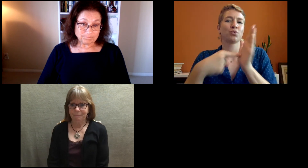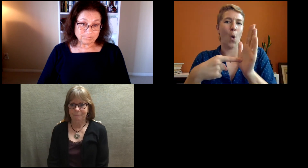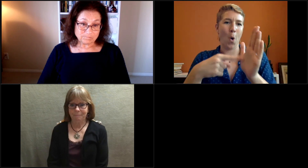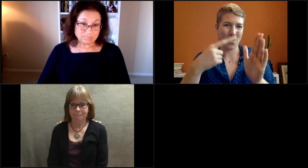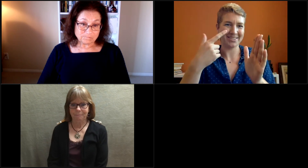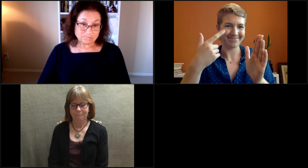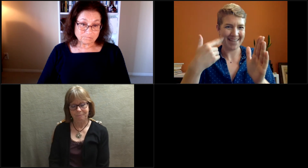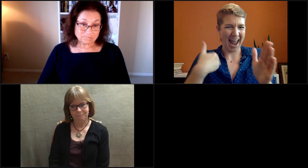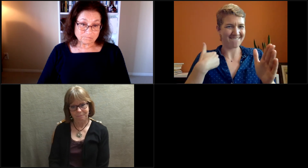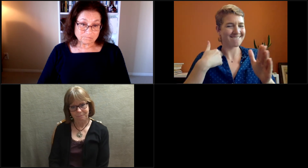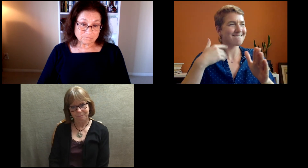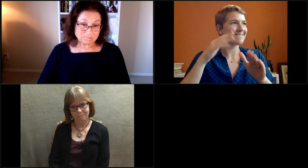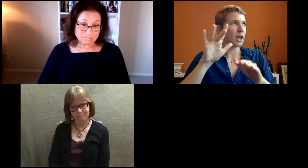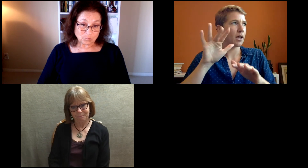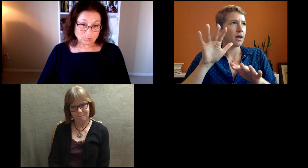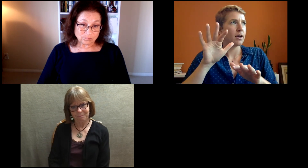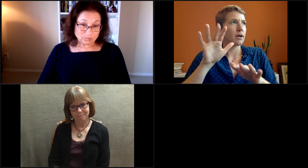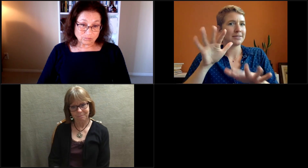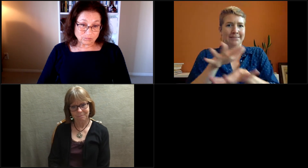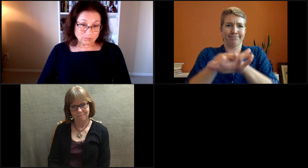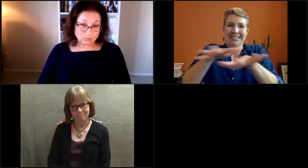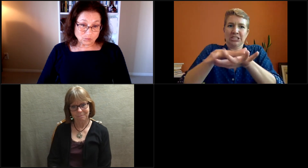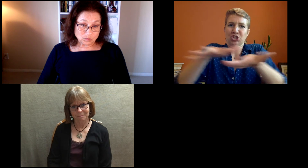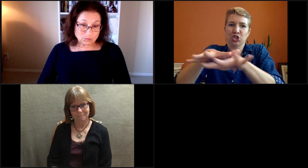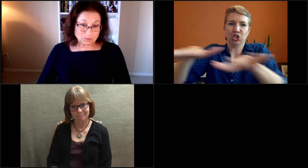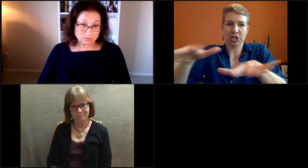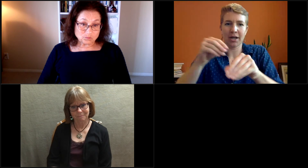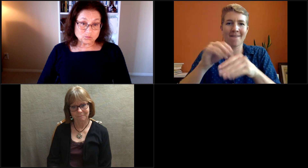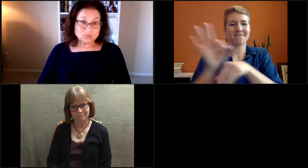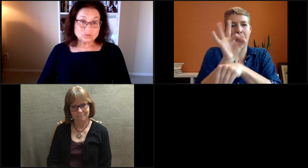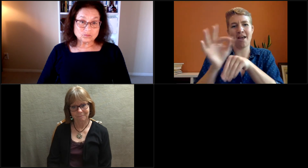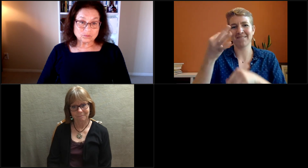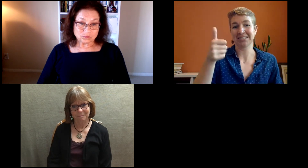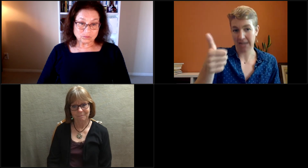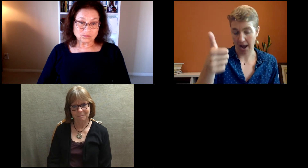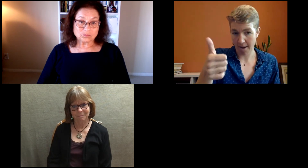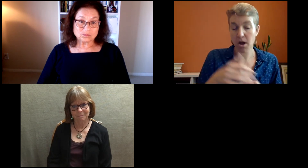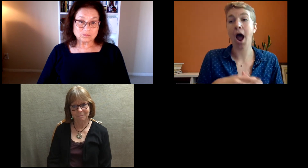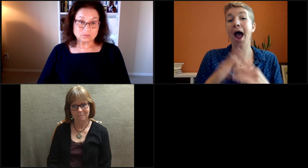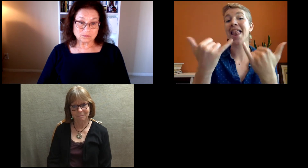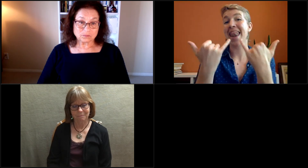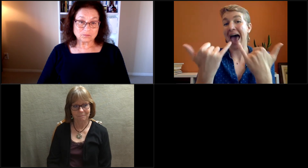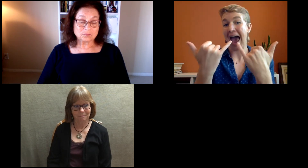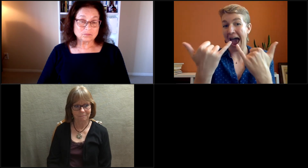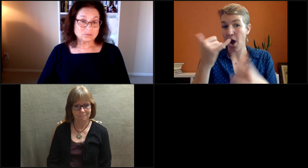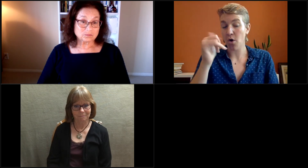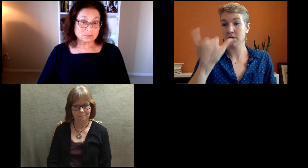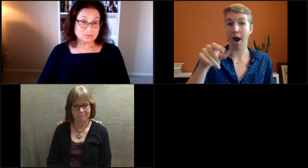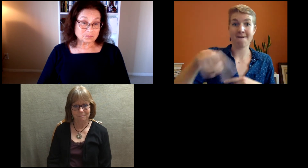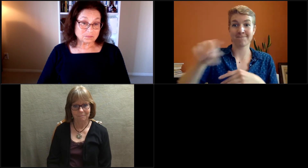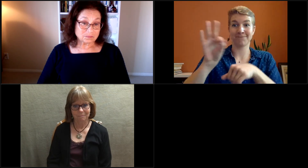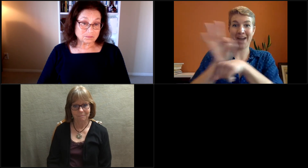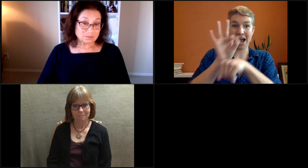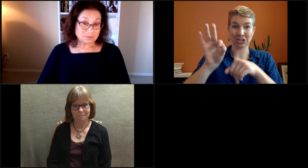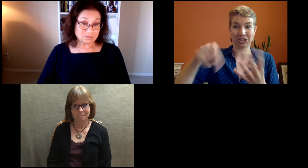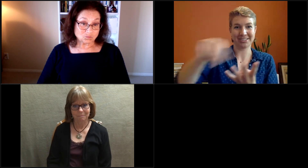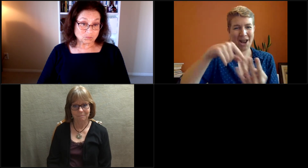So I think that really demonstrates this distinction and the function of SELF.